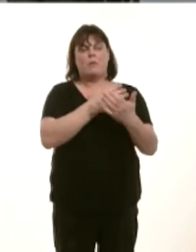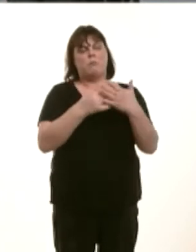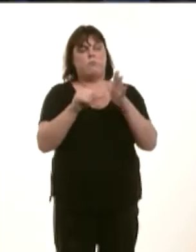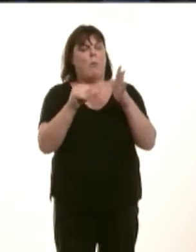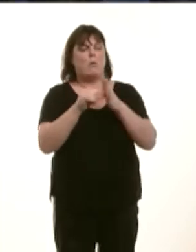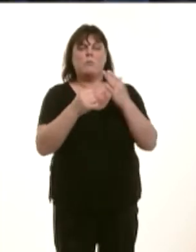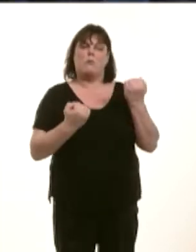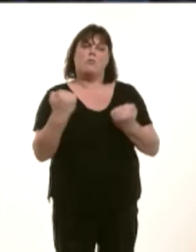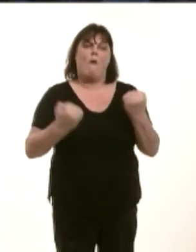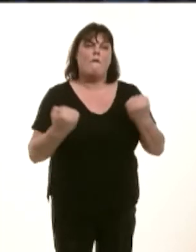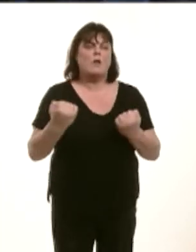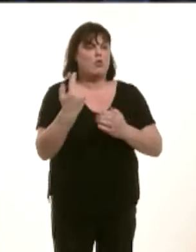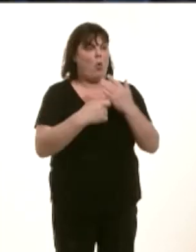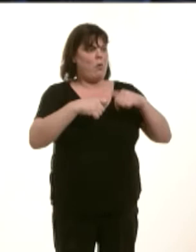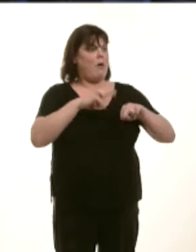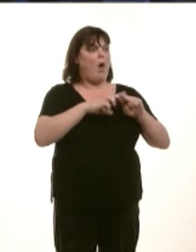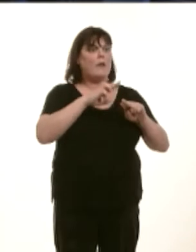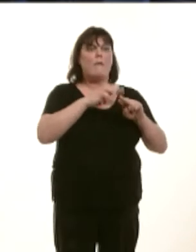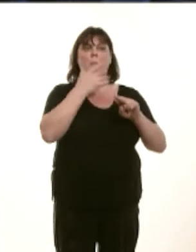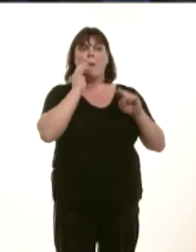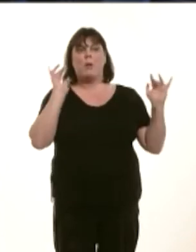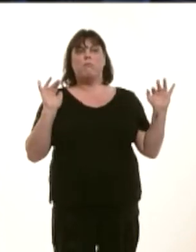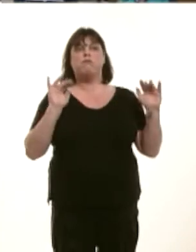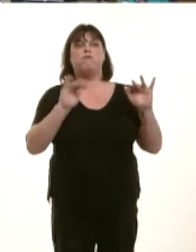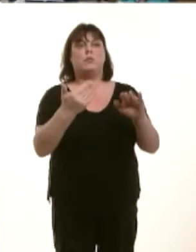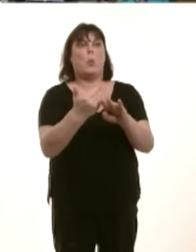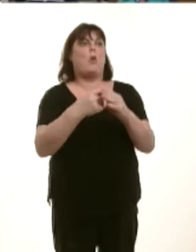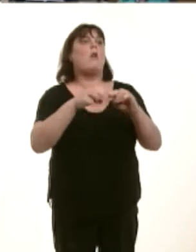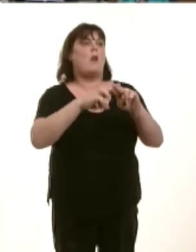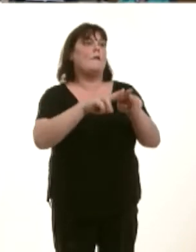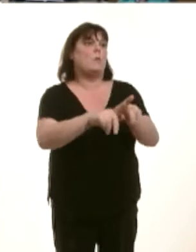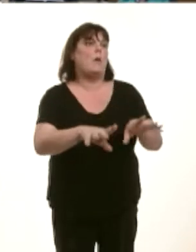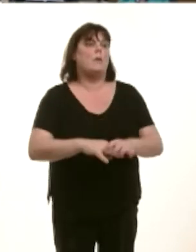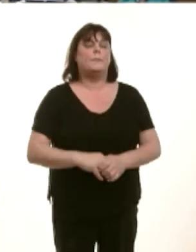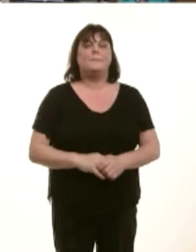for many citizensónot just of Cardiff, but for people who commute into the city.